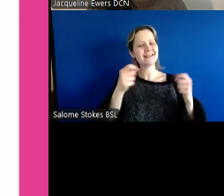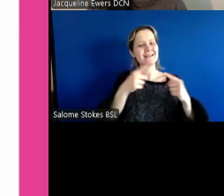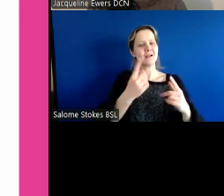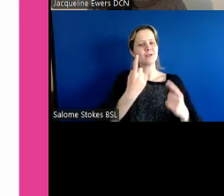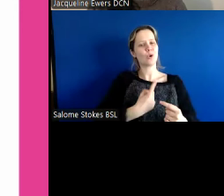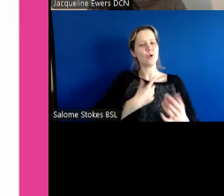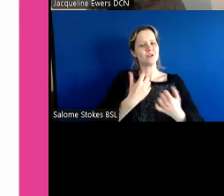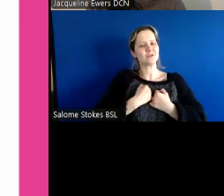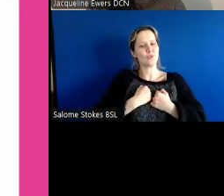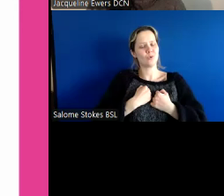to your business model.